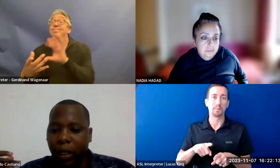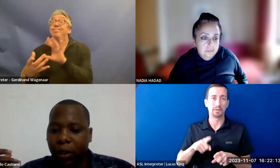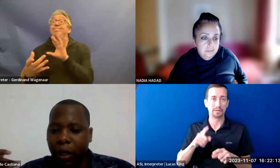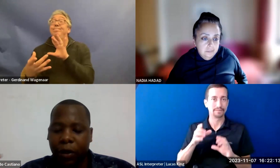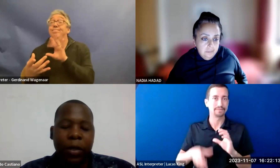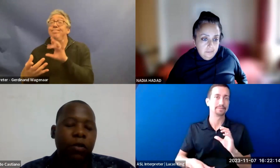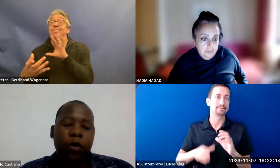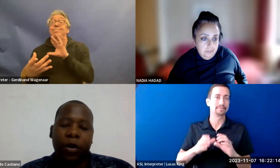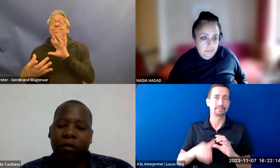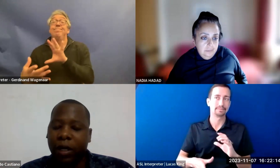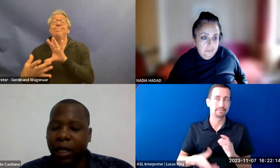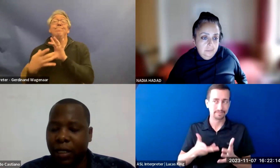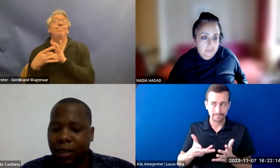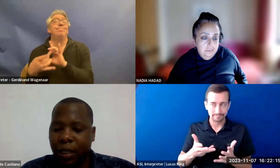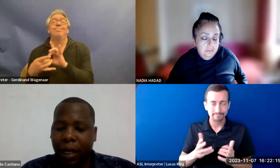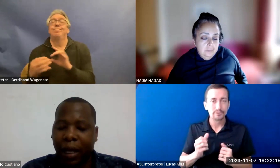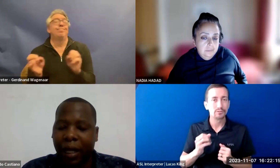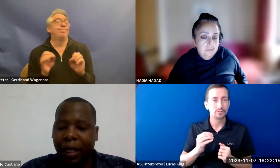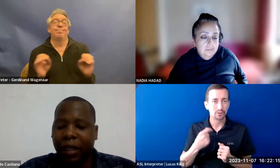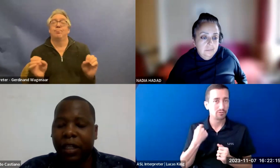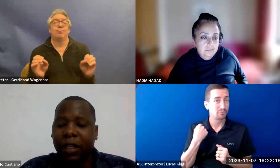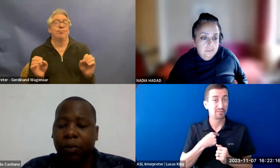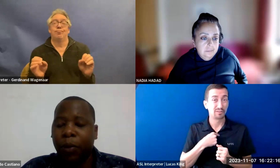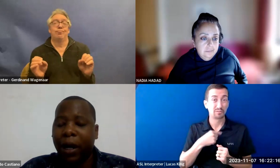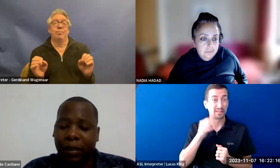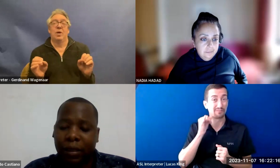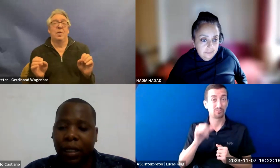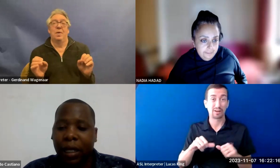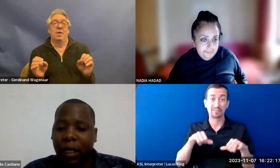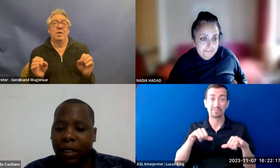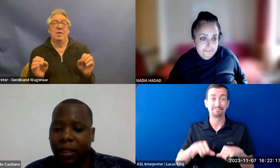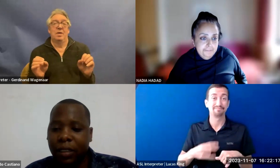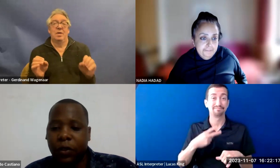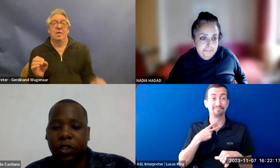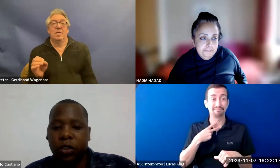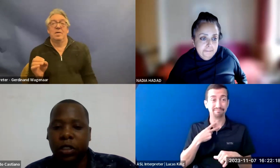So we remain forever as a third part in this relationship